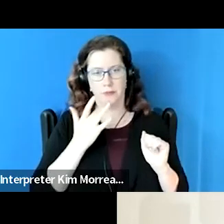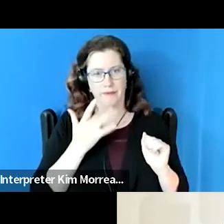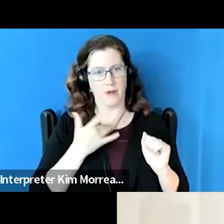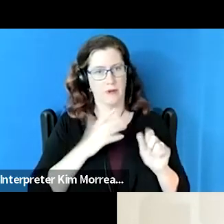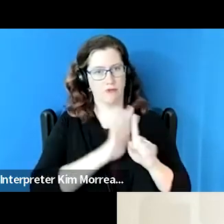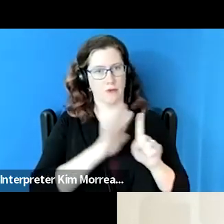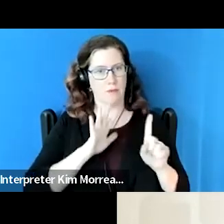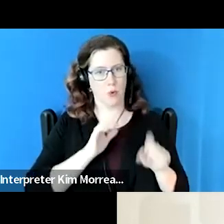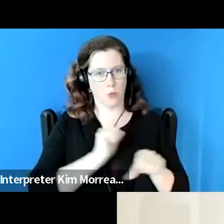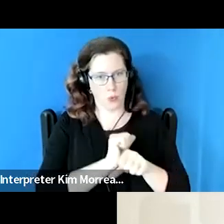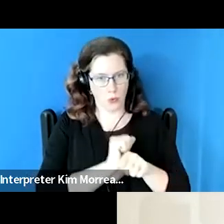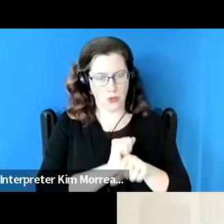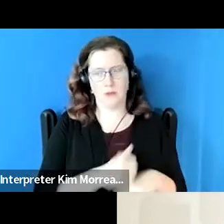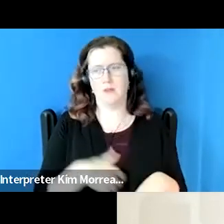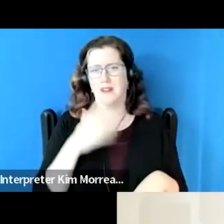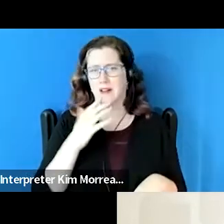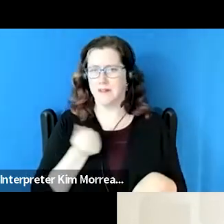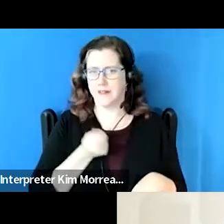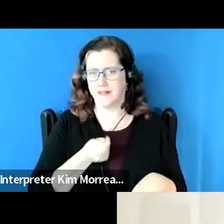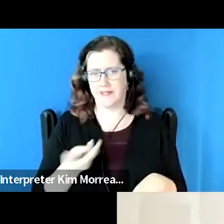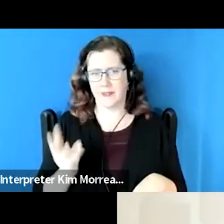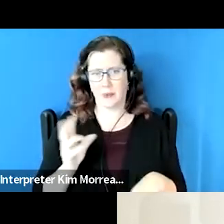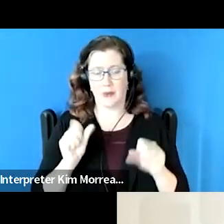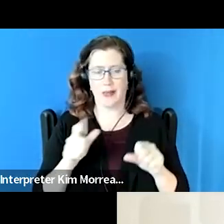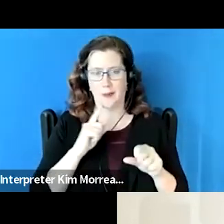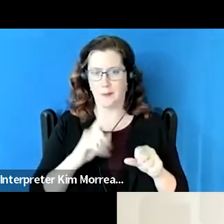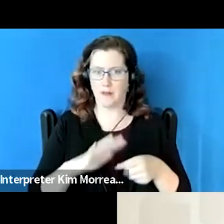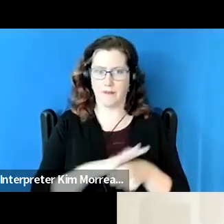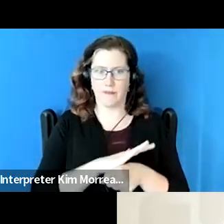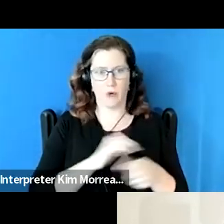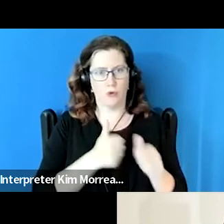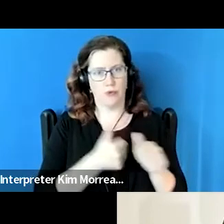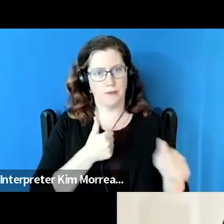And we have very few positions that you can work remotely. And that's been challenging.